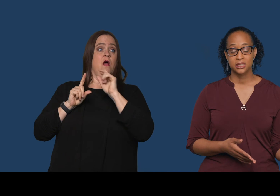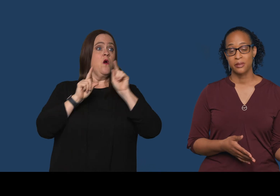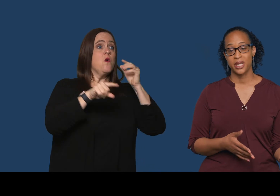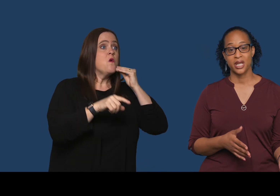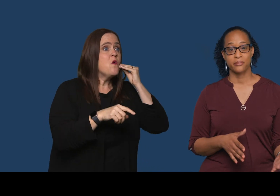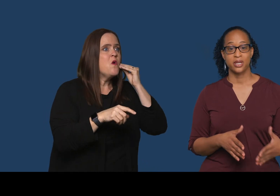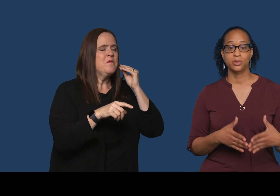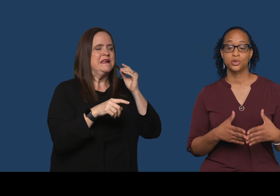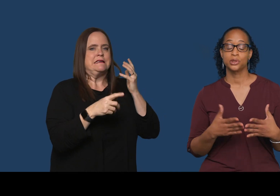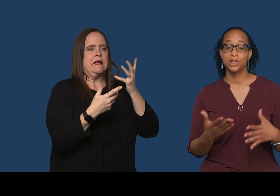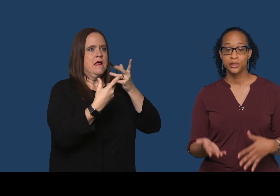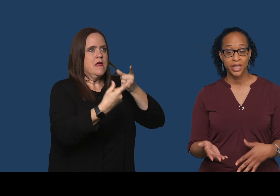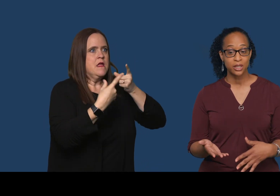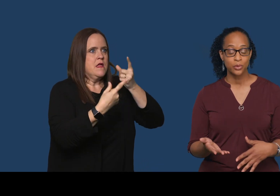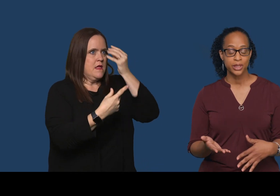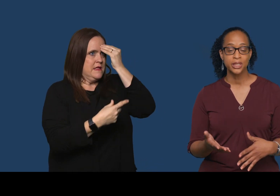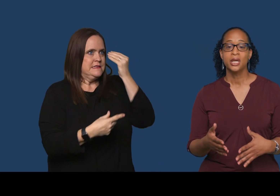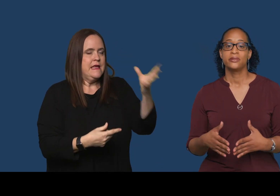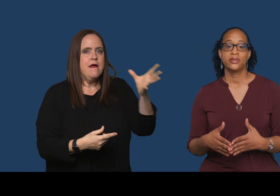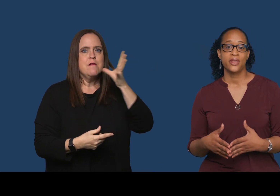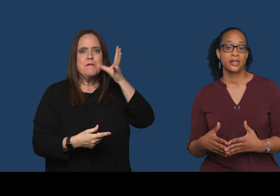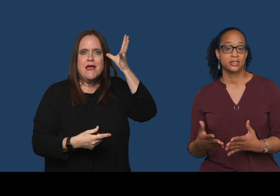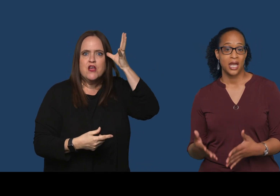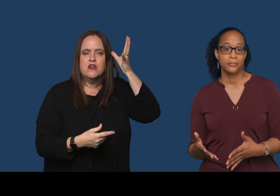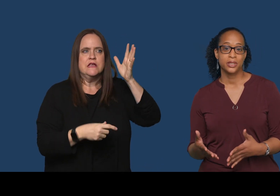they may not be able to alert anyone that that is happening.